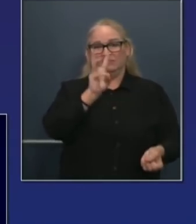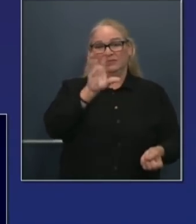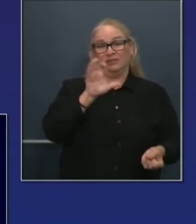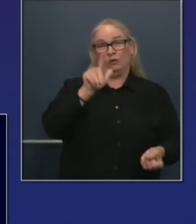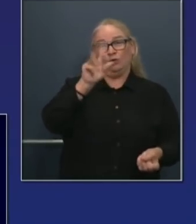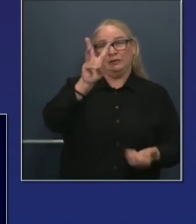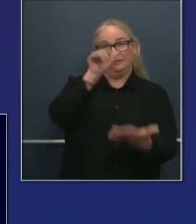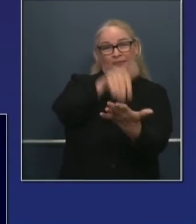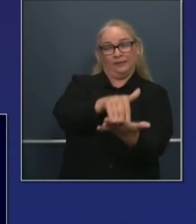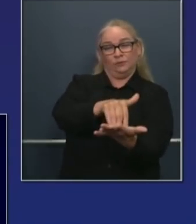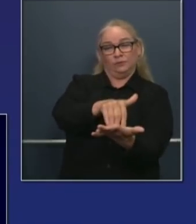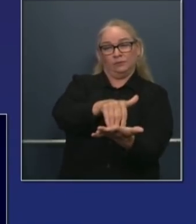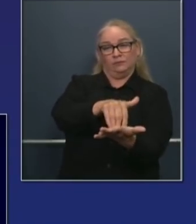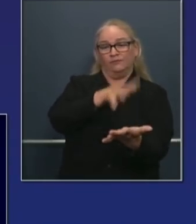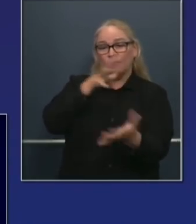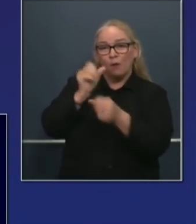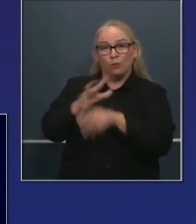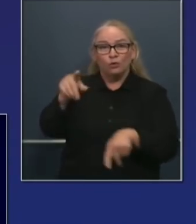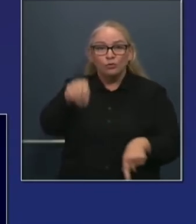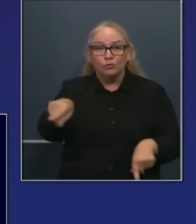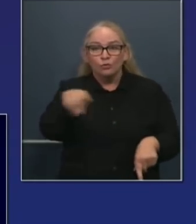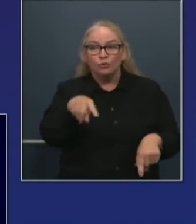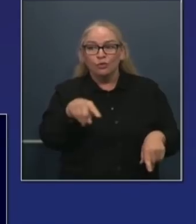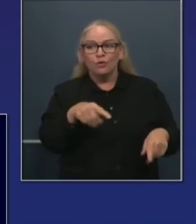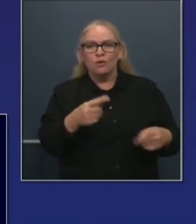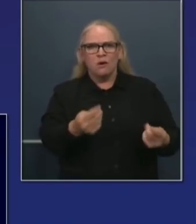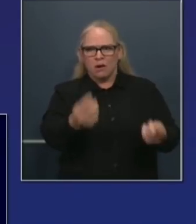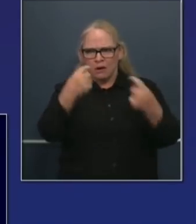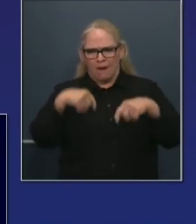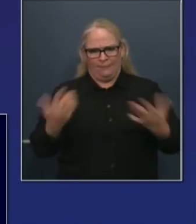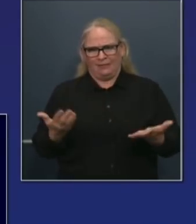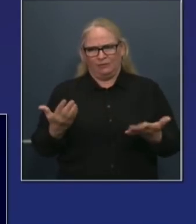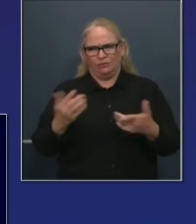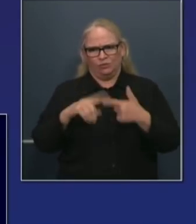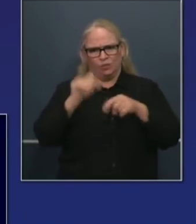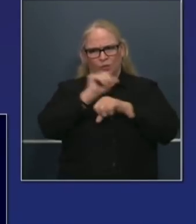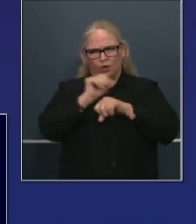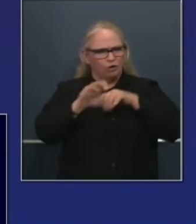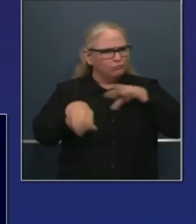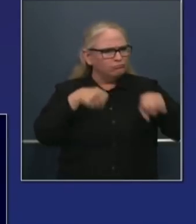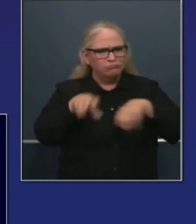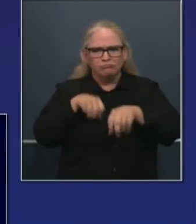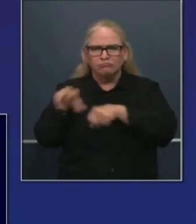WORKERS, WE HAVE TO DO MORE TO SUPPORT SOME 6 26,000 CROP